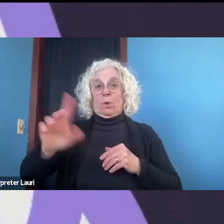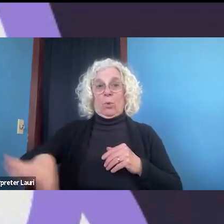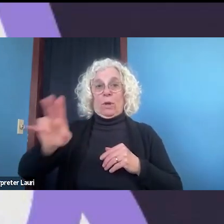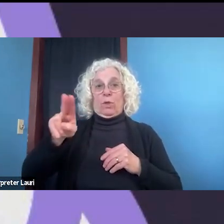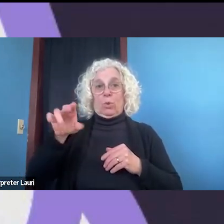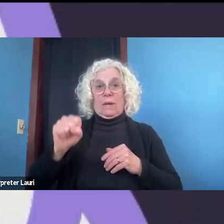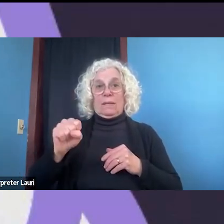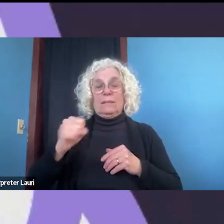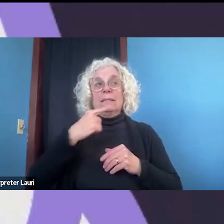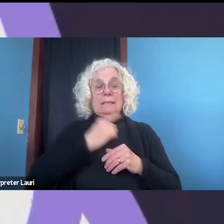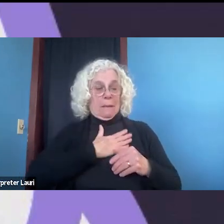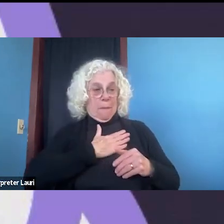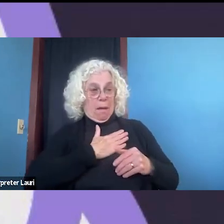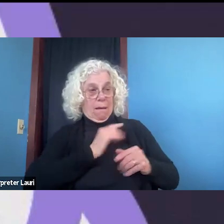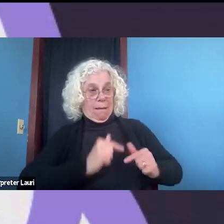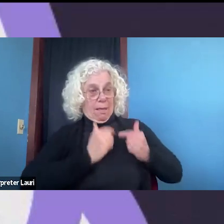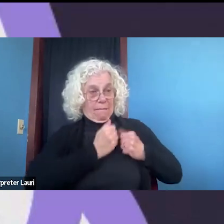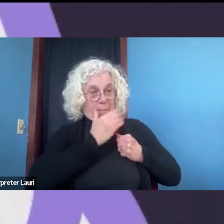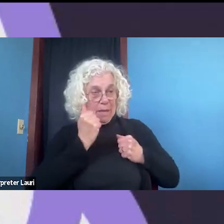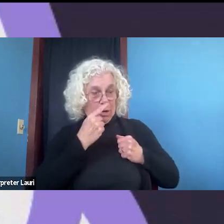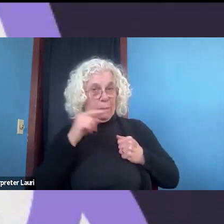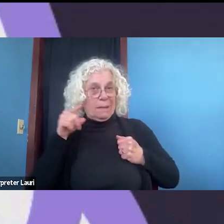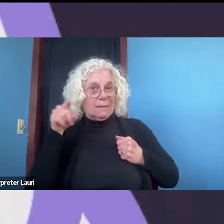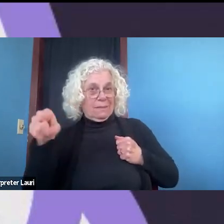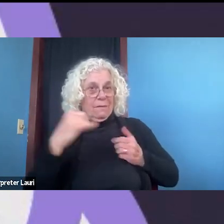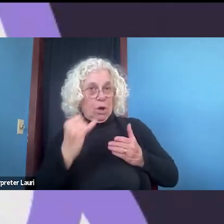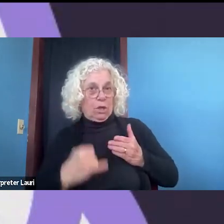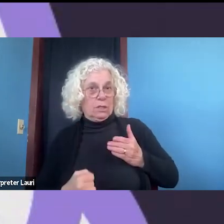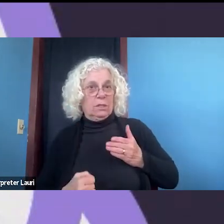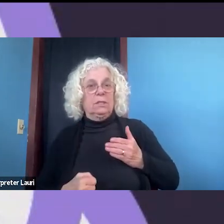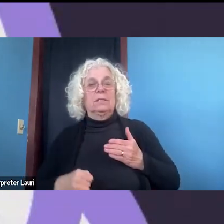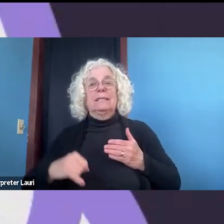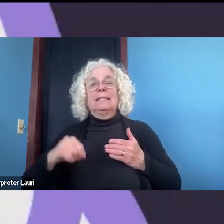quality of life and livability, and 79% believe arts and culture